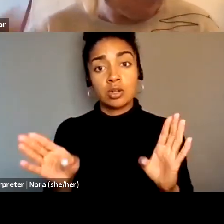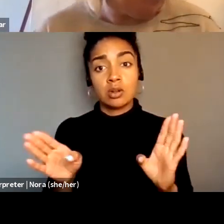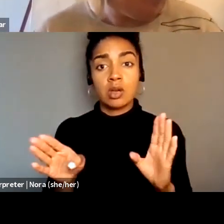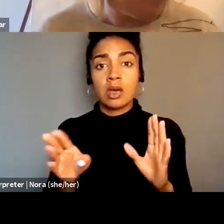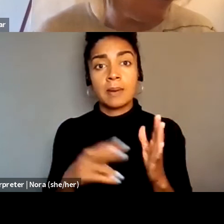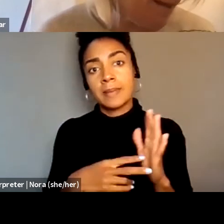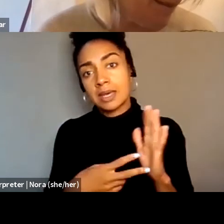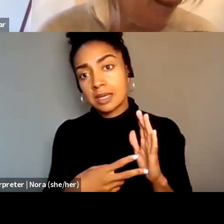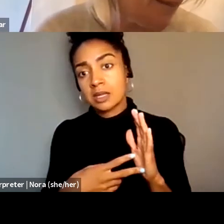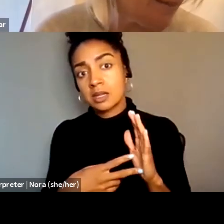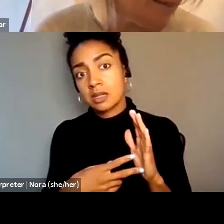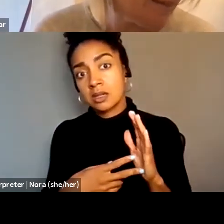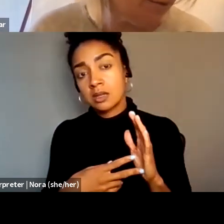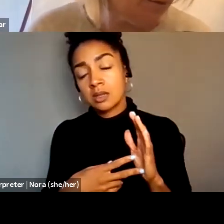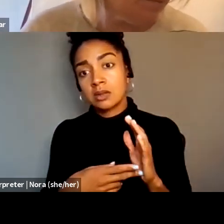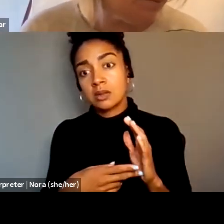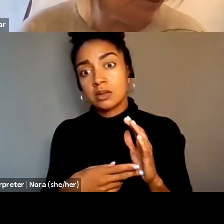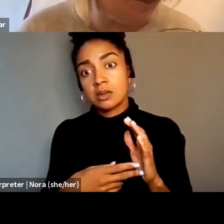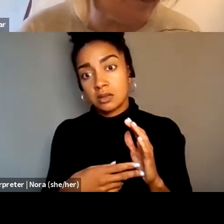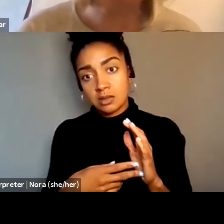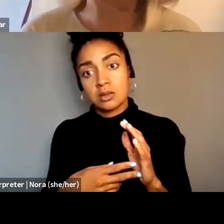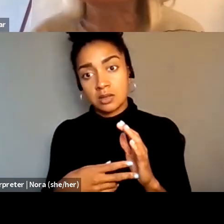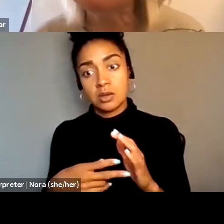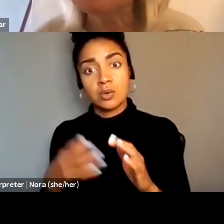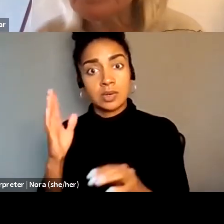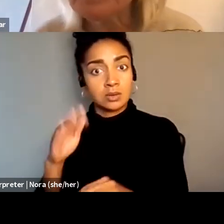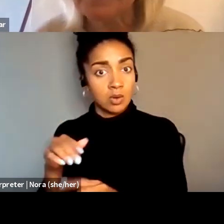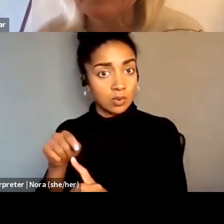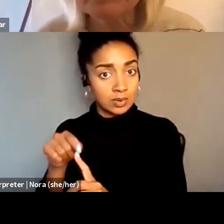this political campaign is going through that. But yeah.